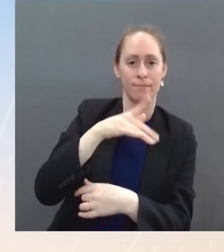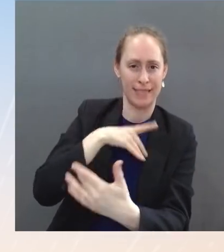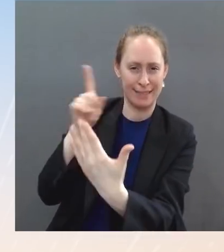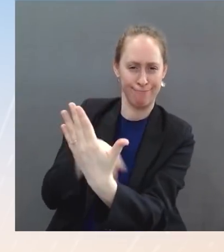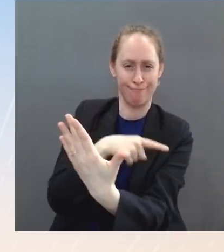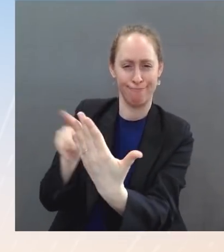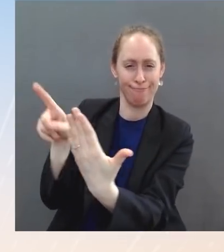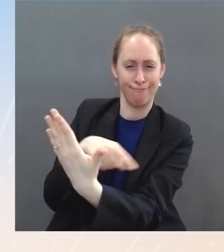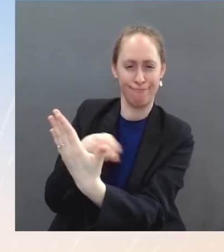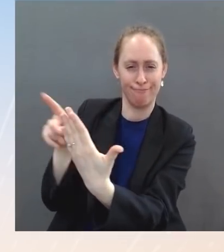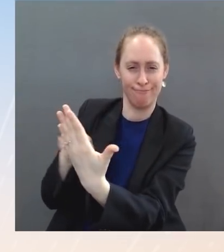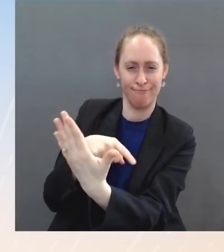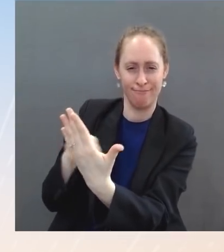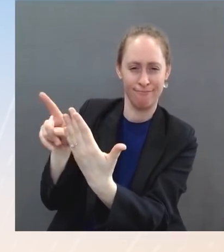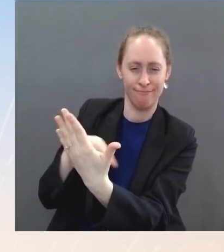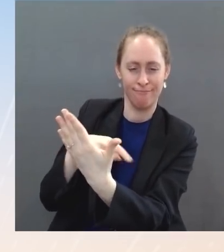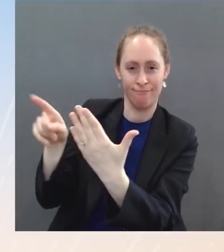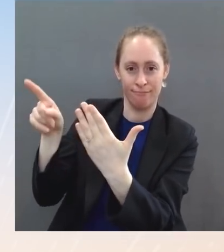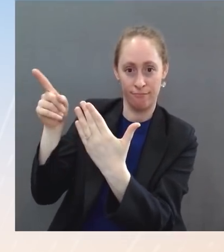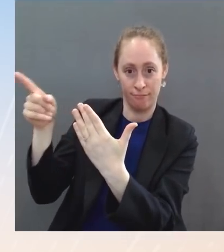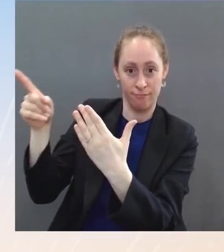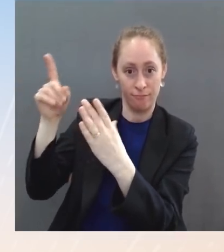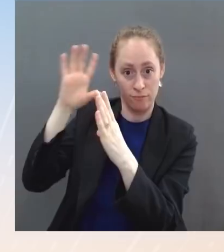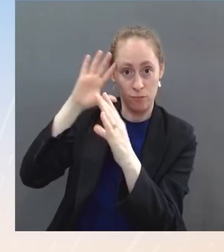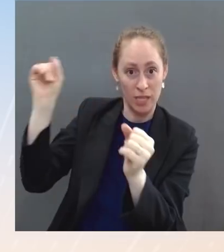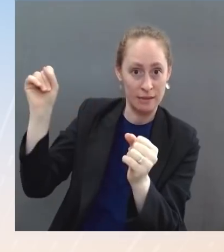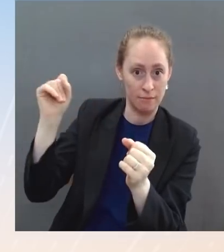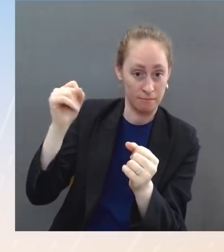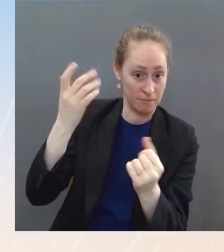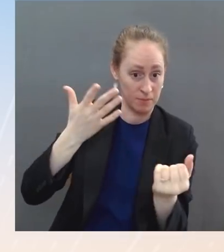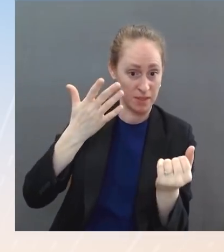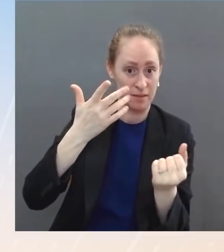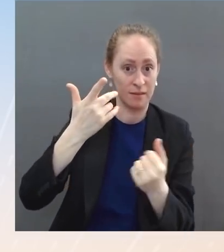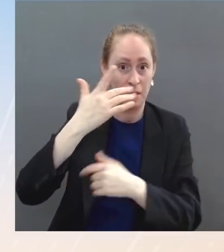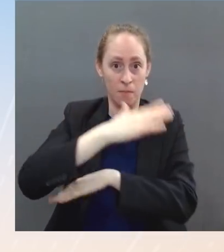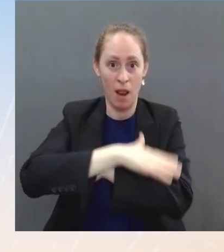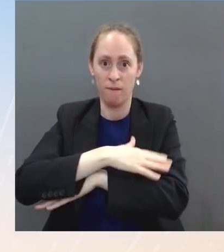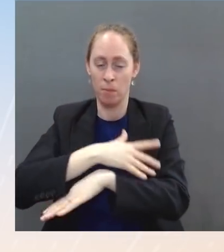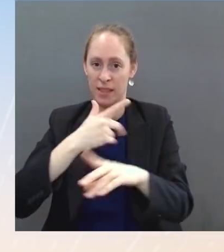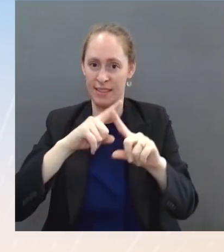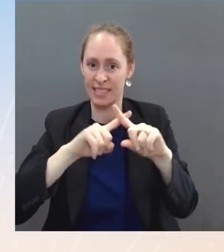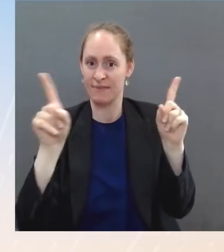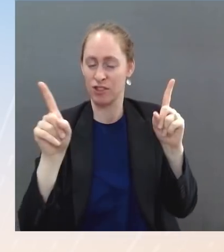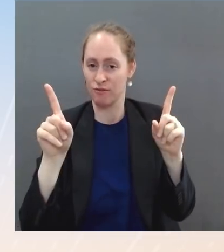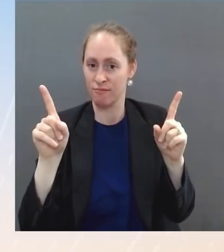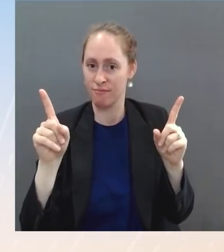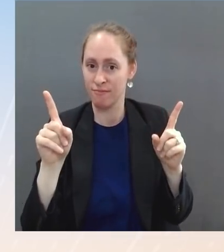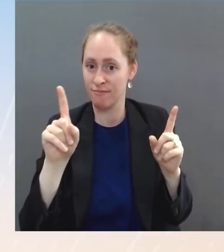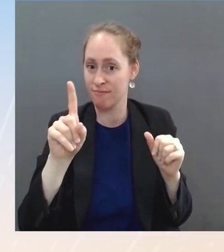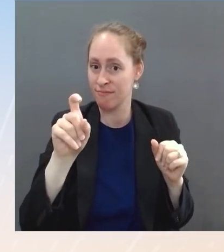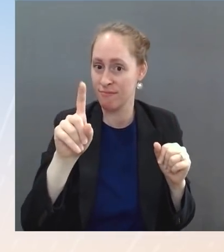you know, the White House is using Twitter, going forward. Ms. Psaki: That's a decision of a private sector leader. I don't have any specific comment on it.